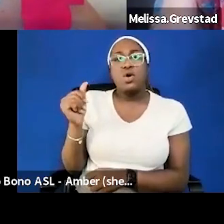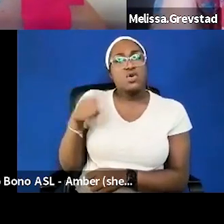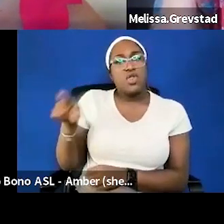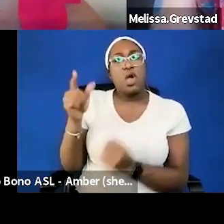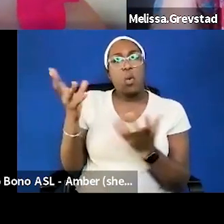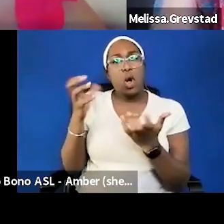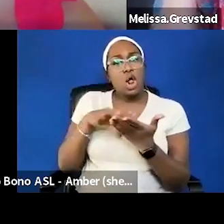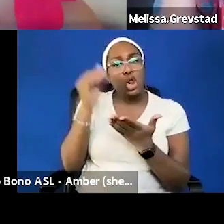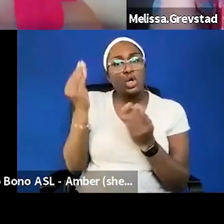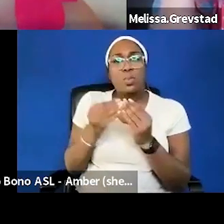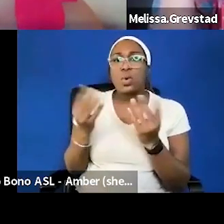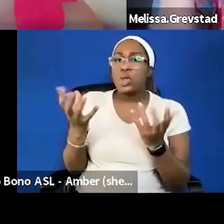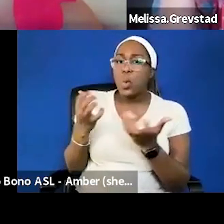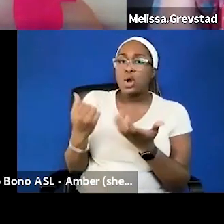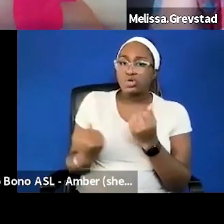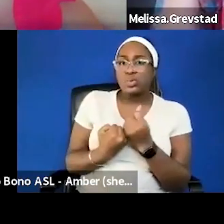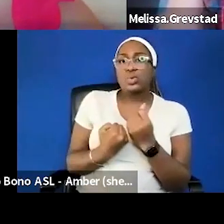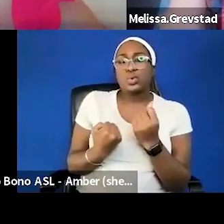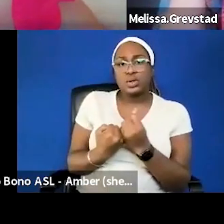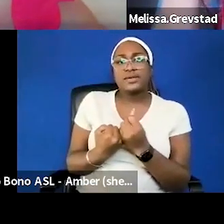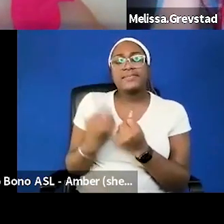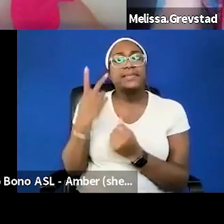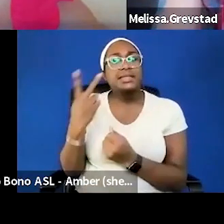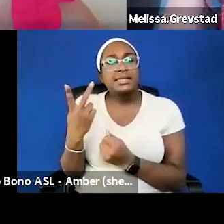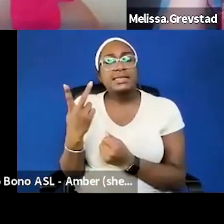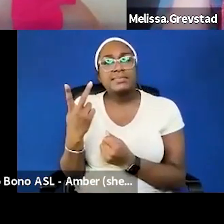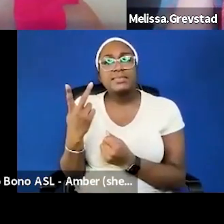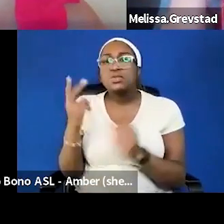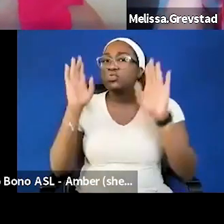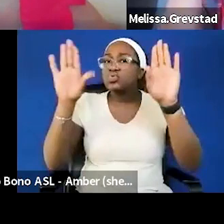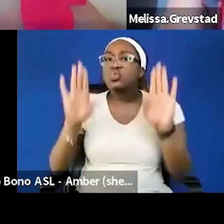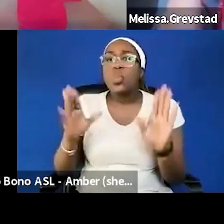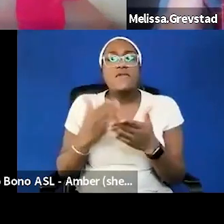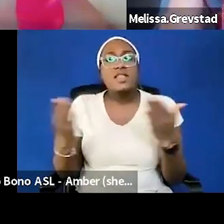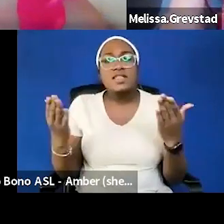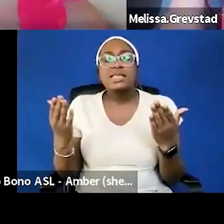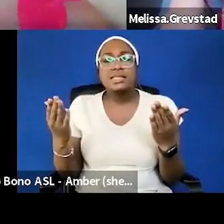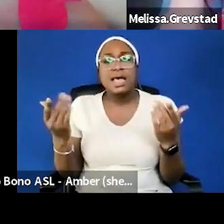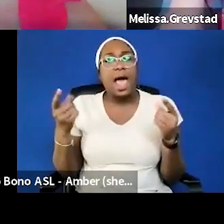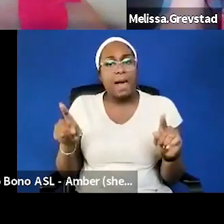And we're seeing some some really wonderful things come from from press and journalists.